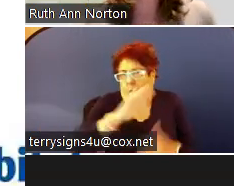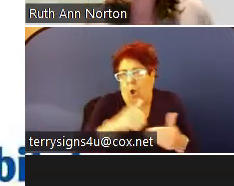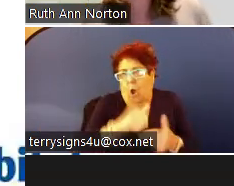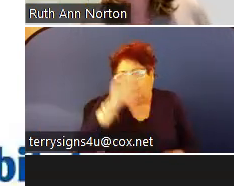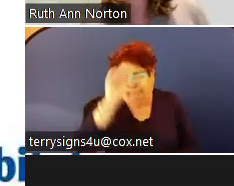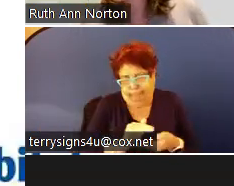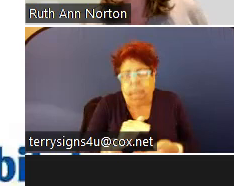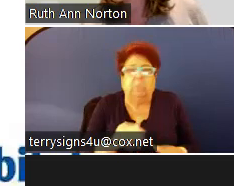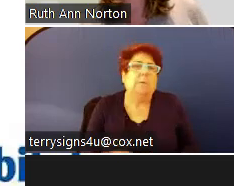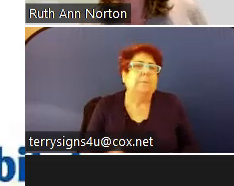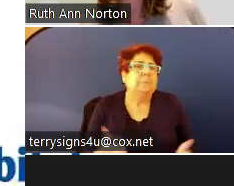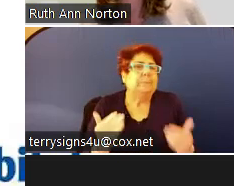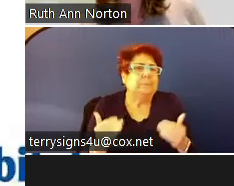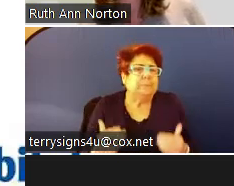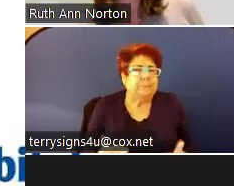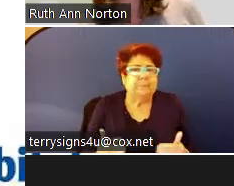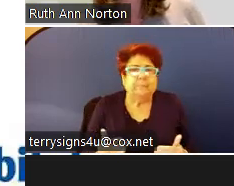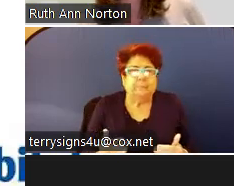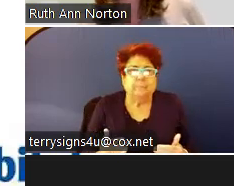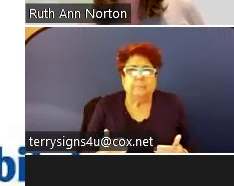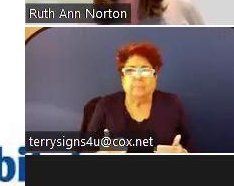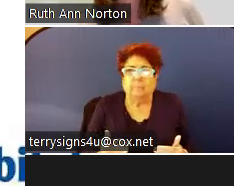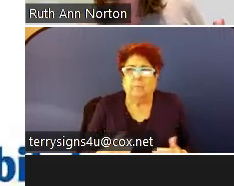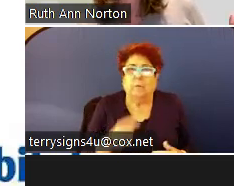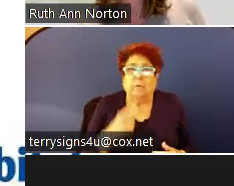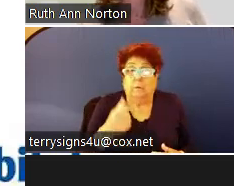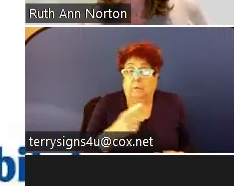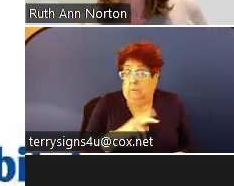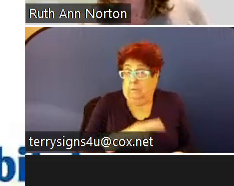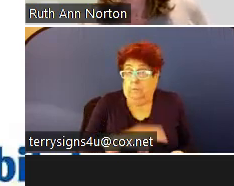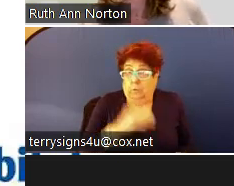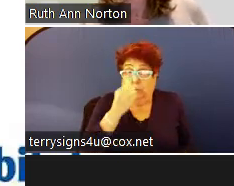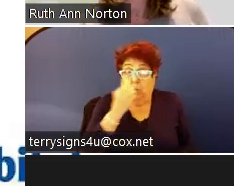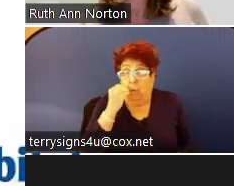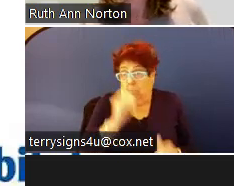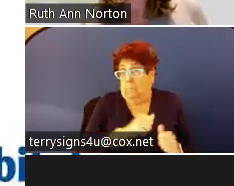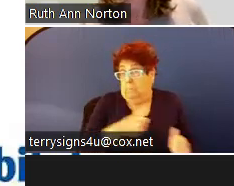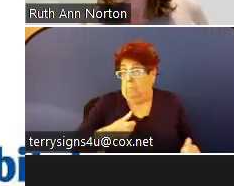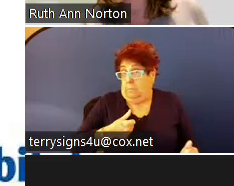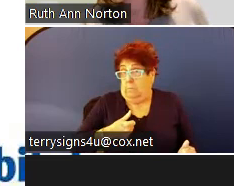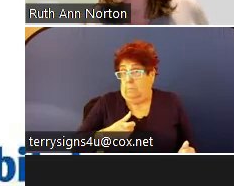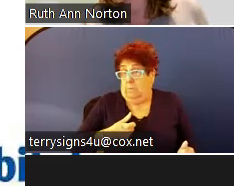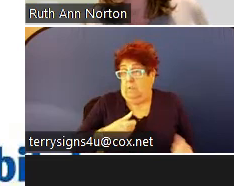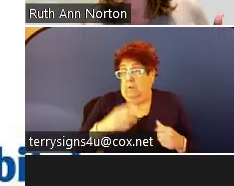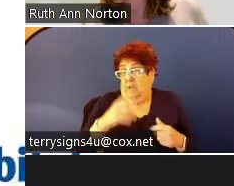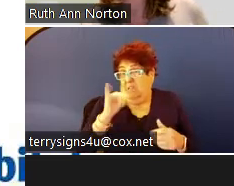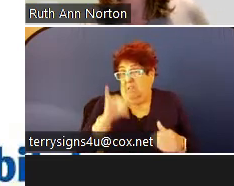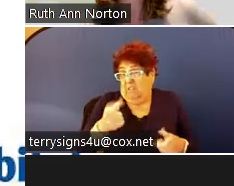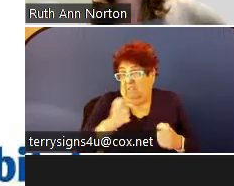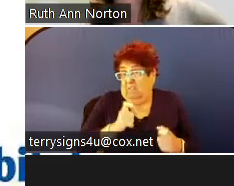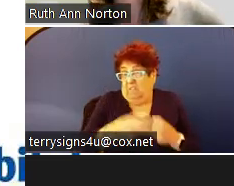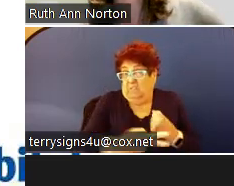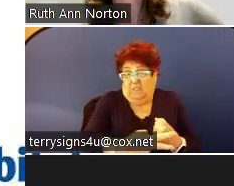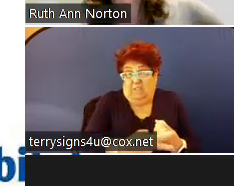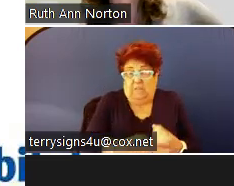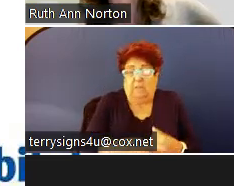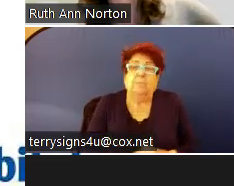So, savings from avoiding nursing homes, on the data side, acquainting really to